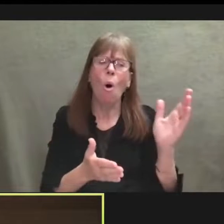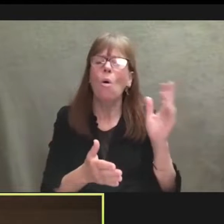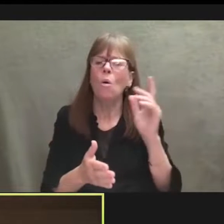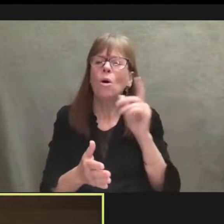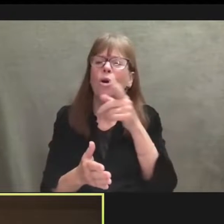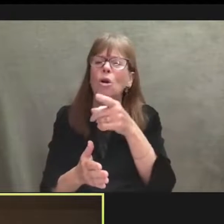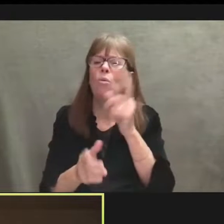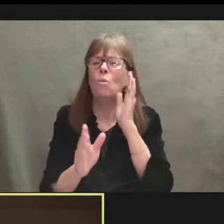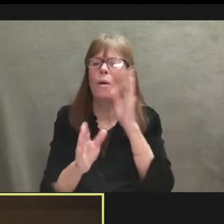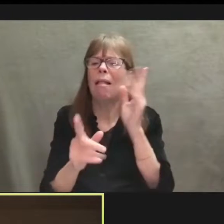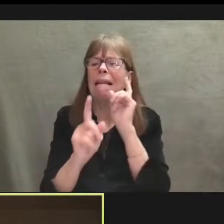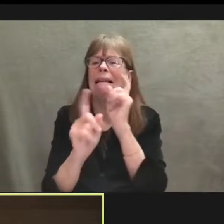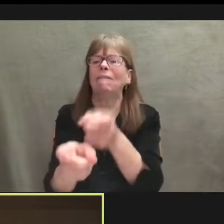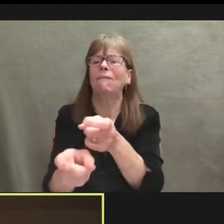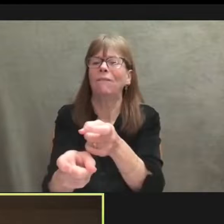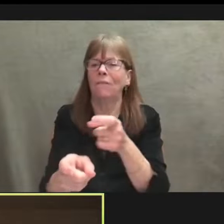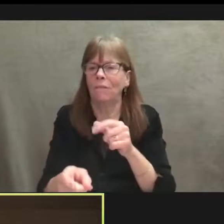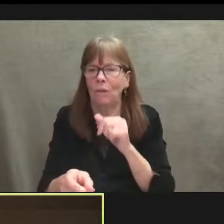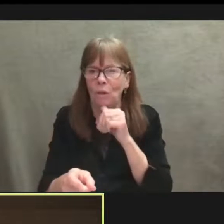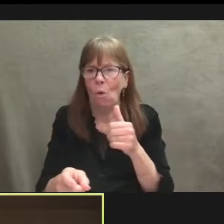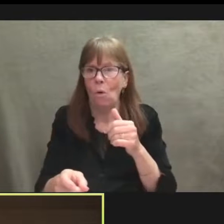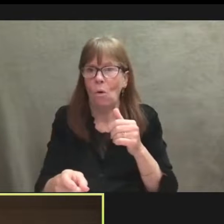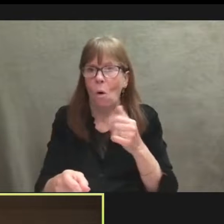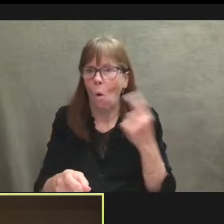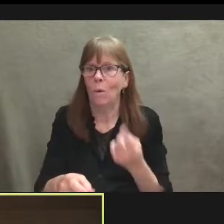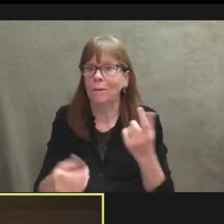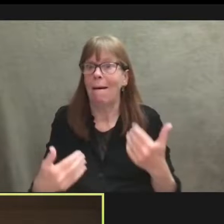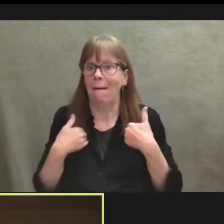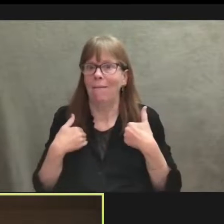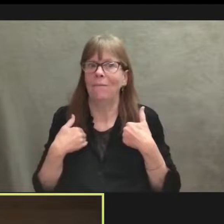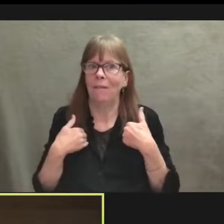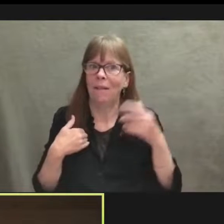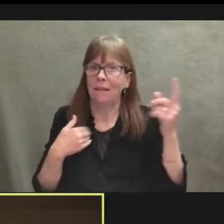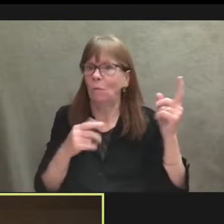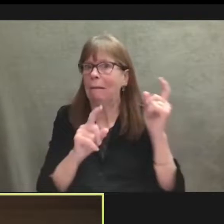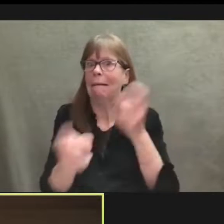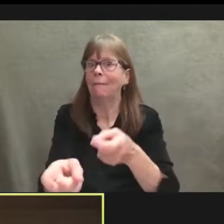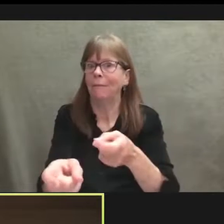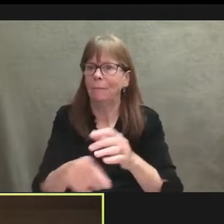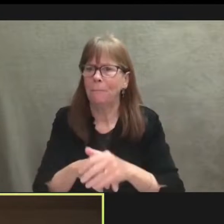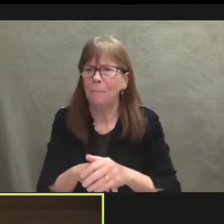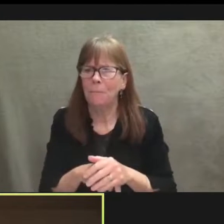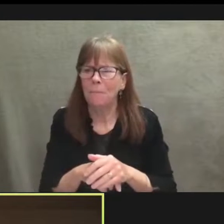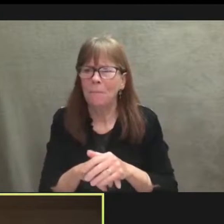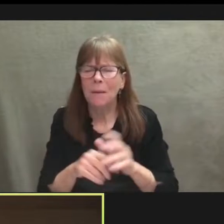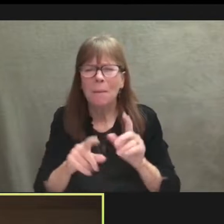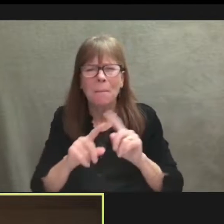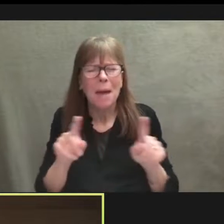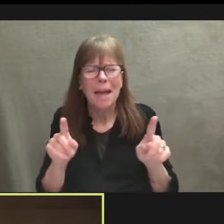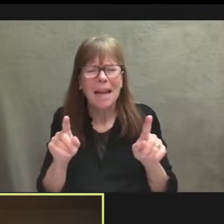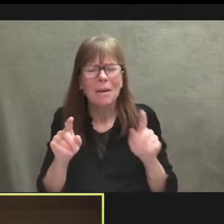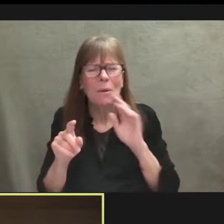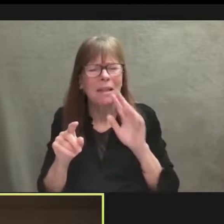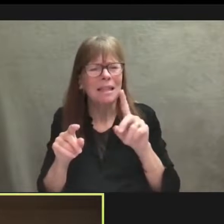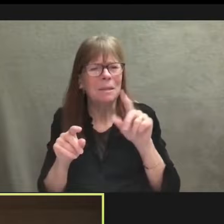But I think a lot of people who are part of the disability justice movement have a broader view.